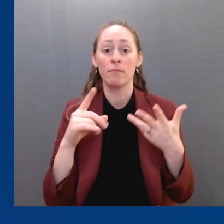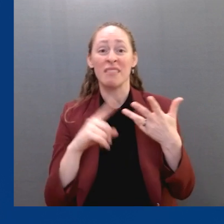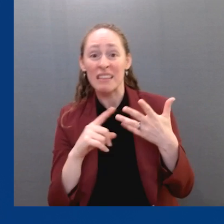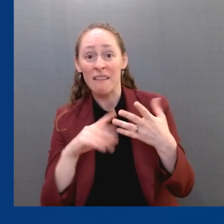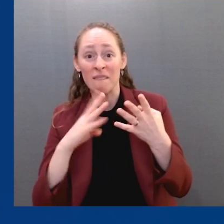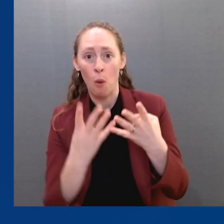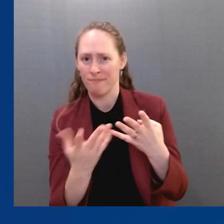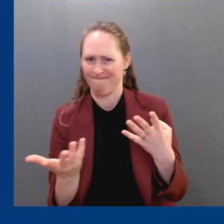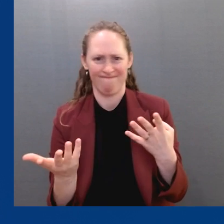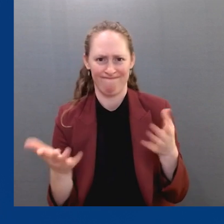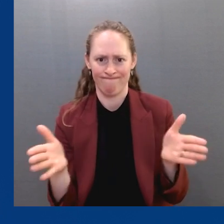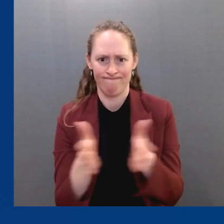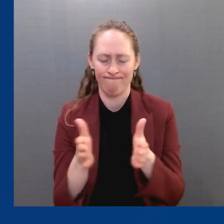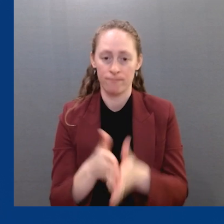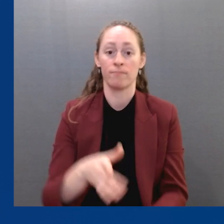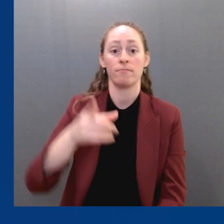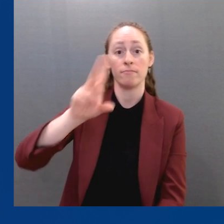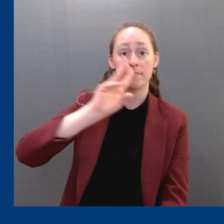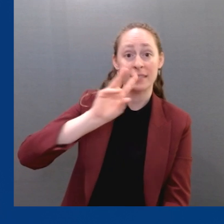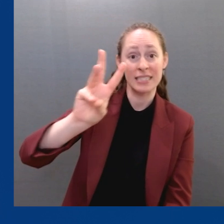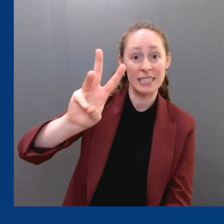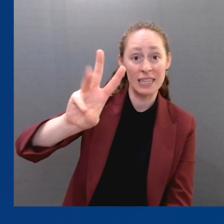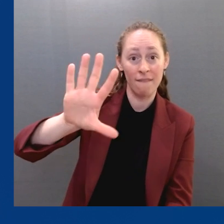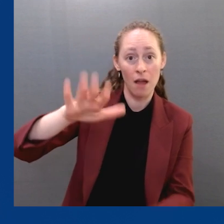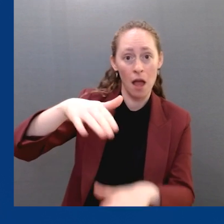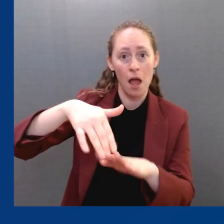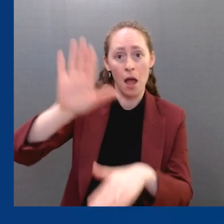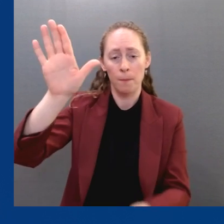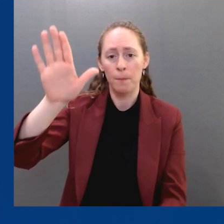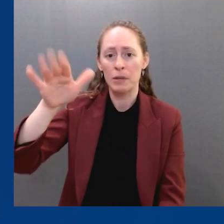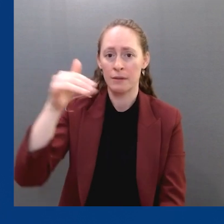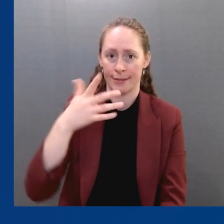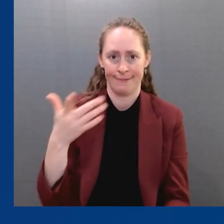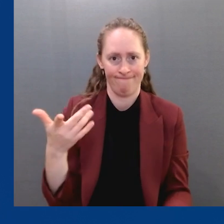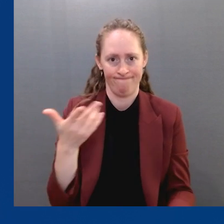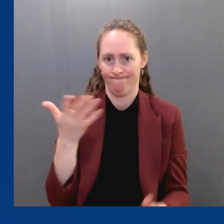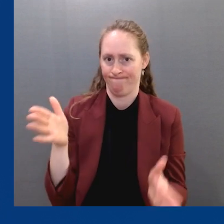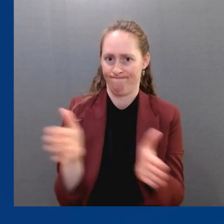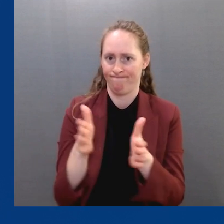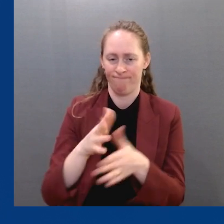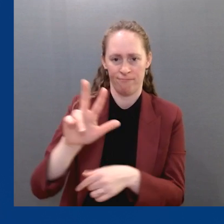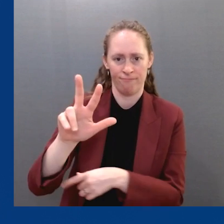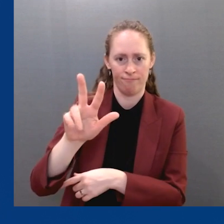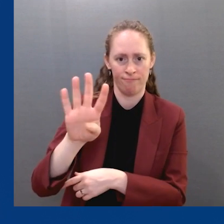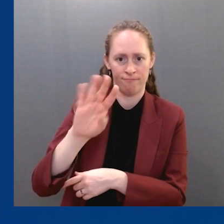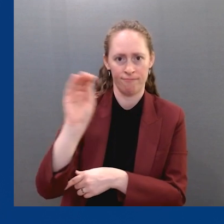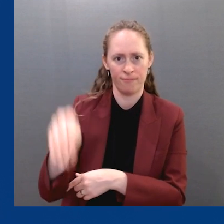only 34 percent have received their second booster dose. So my message right now is very simple.